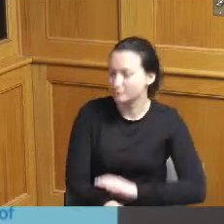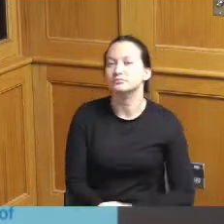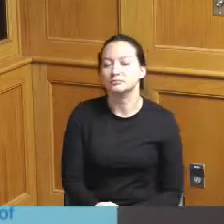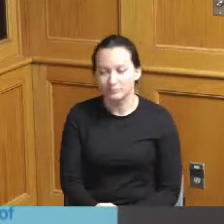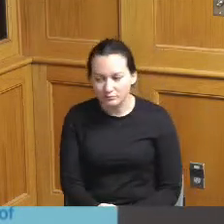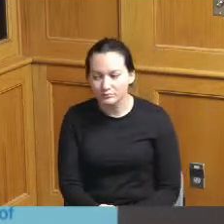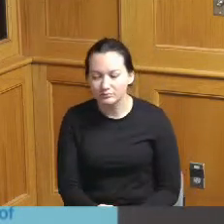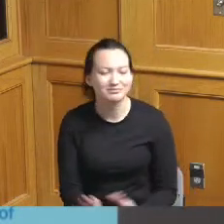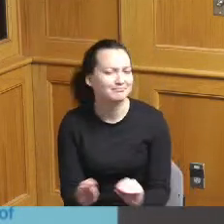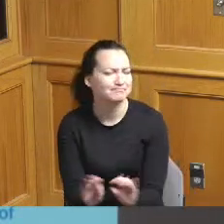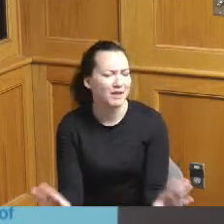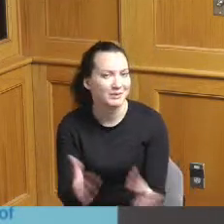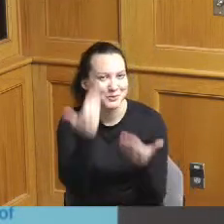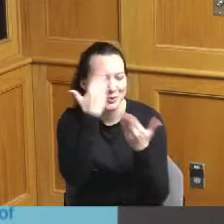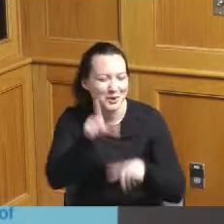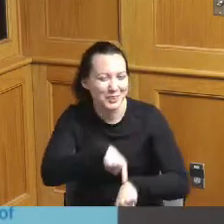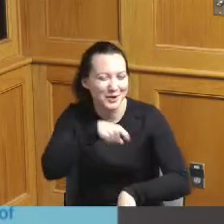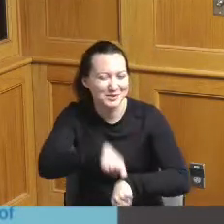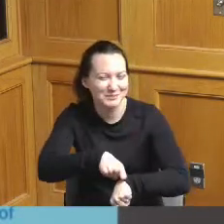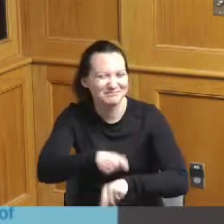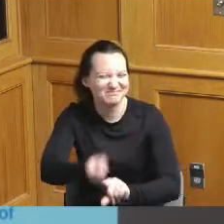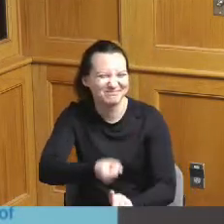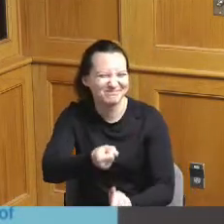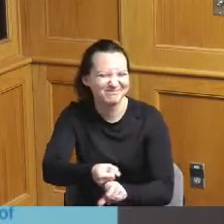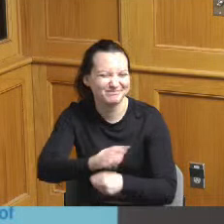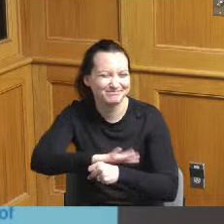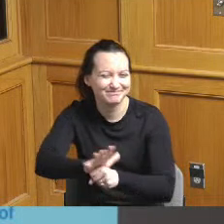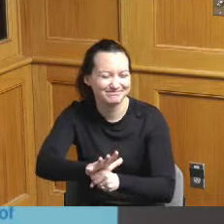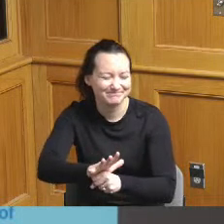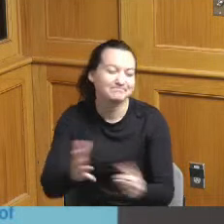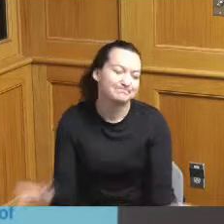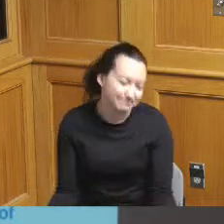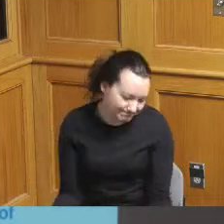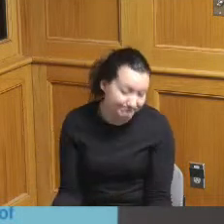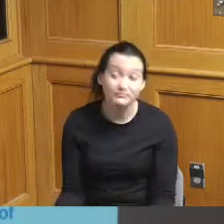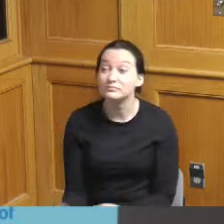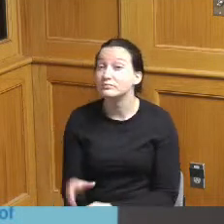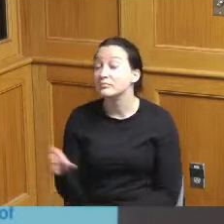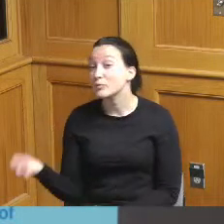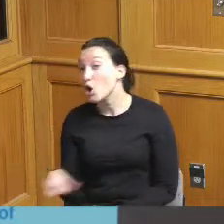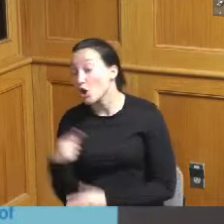and obviously unknown long-term impacts of the pandemic the other challenges that I think are